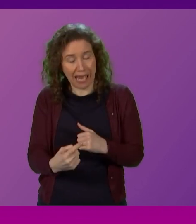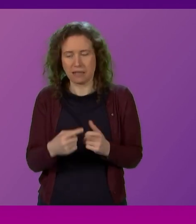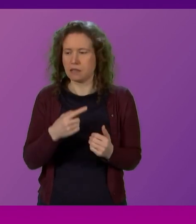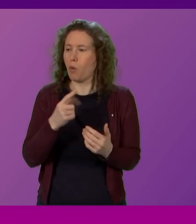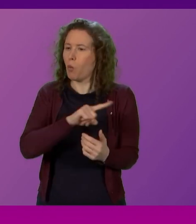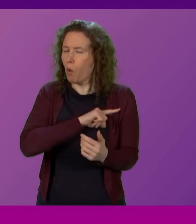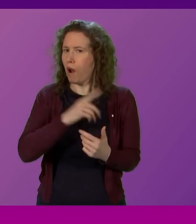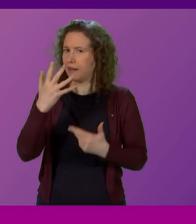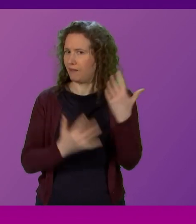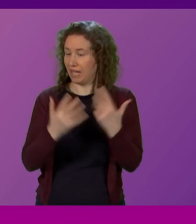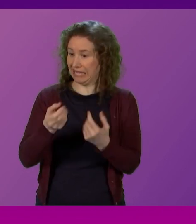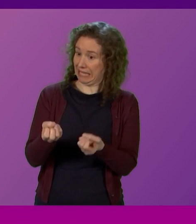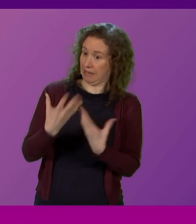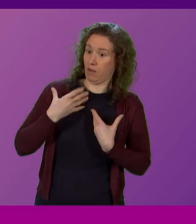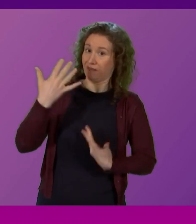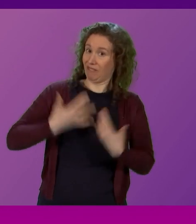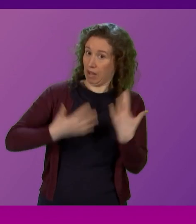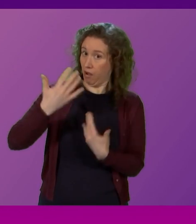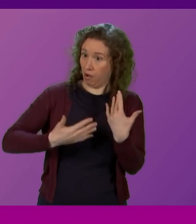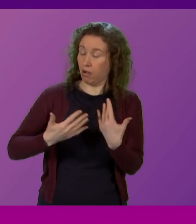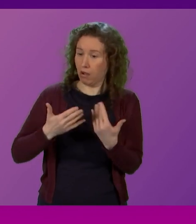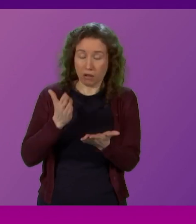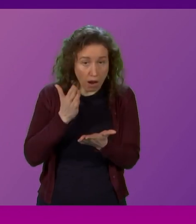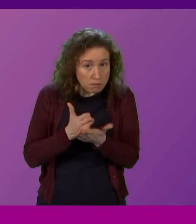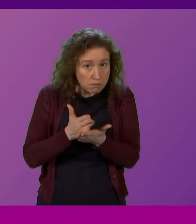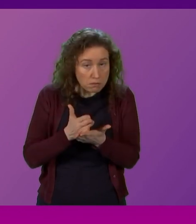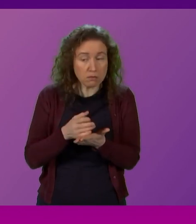the figures that he has quoted are the case.